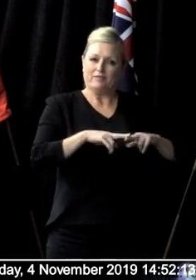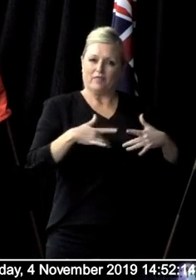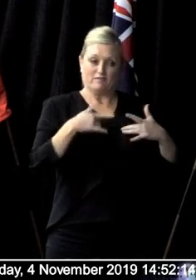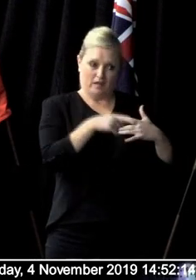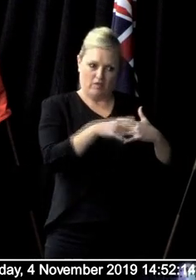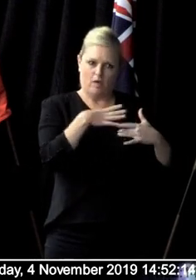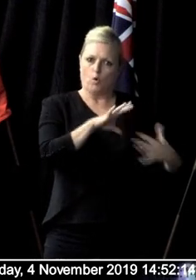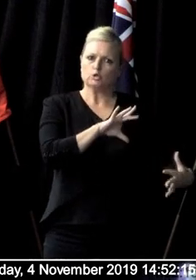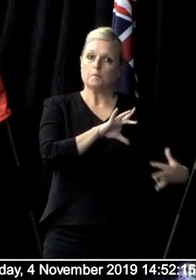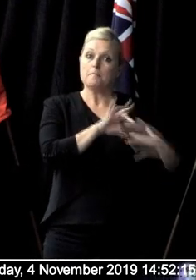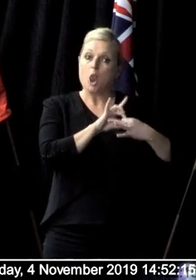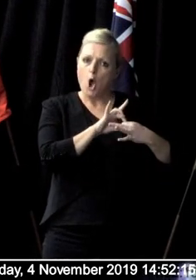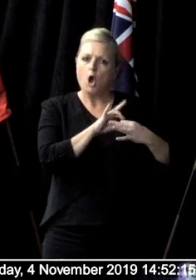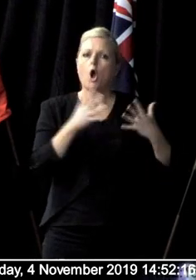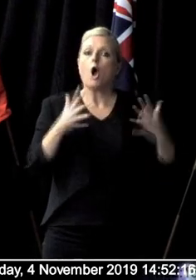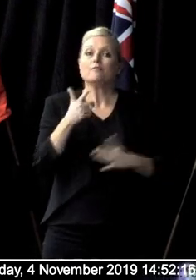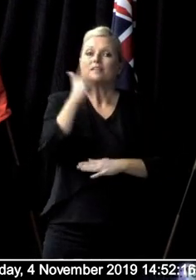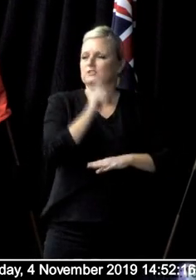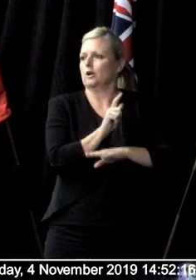The child reacts and then they are punished.